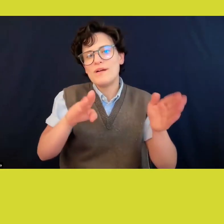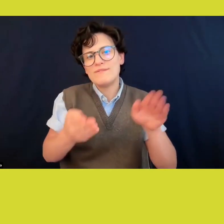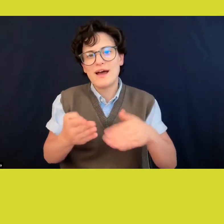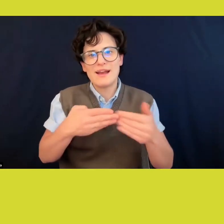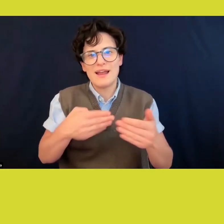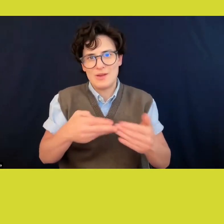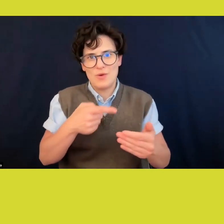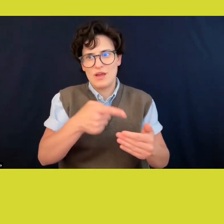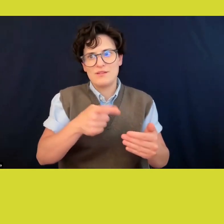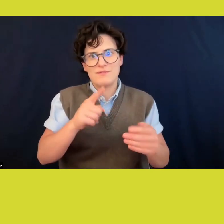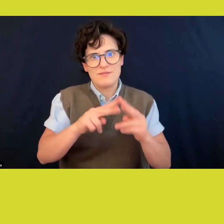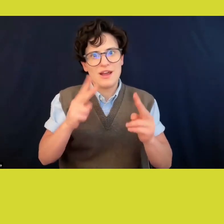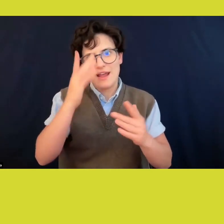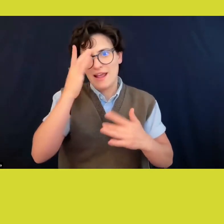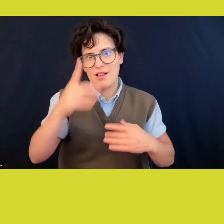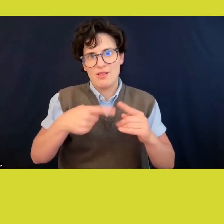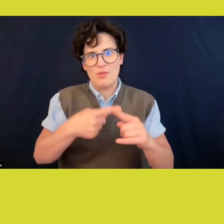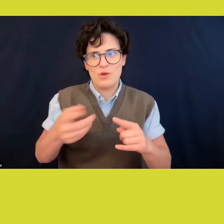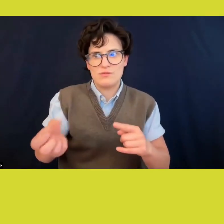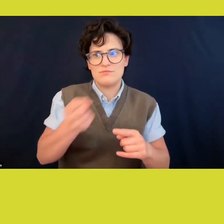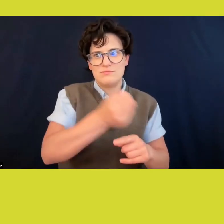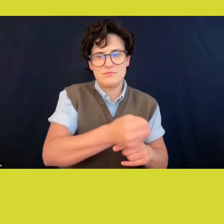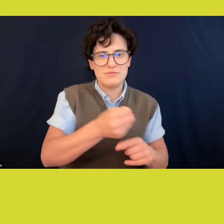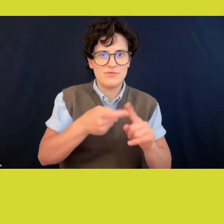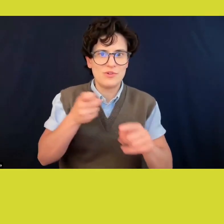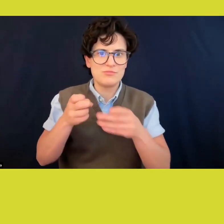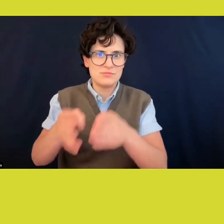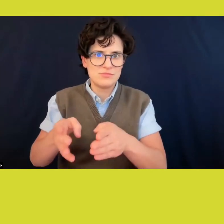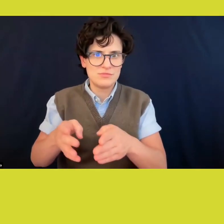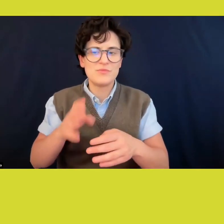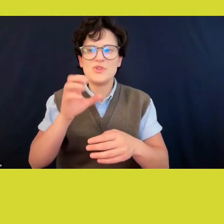So there is a kind of a cherry picking of facts and a